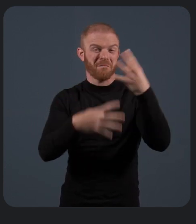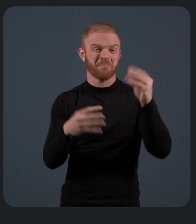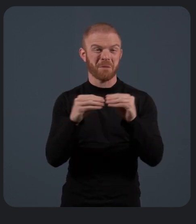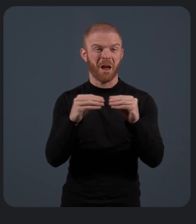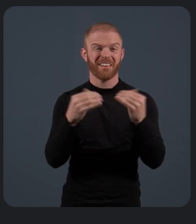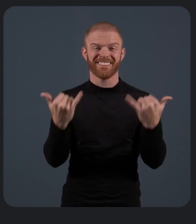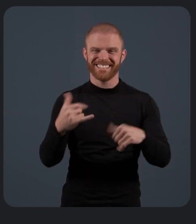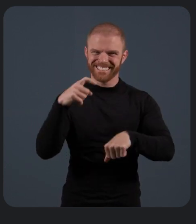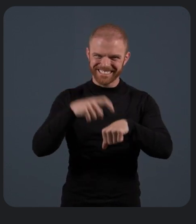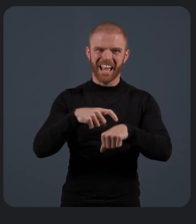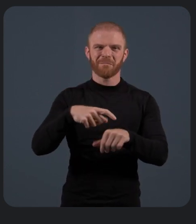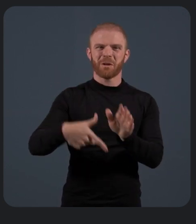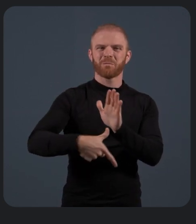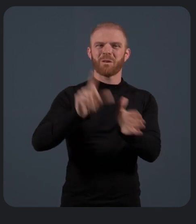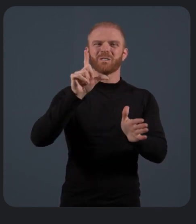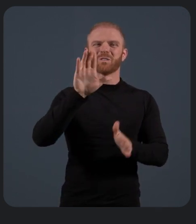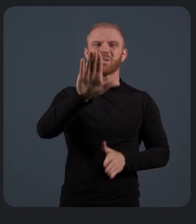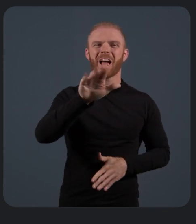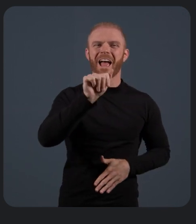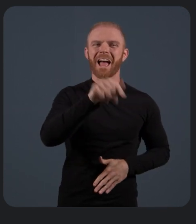now is the time to review your apps